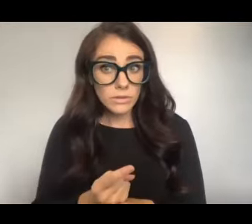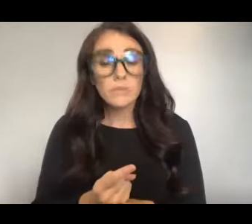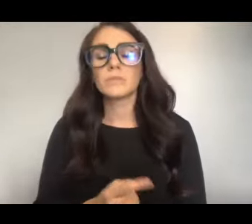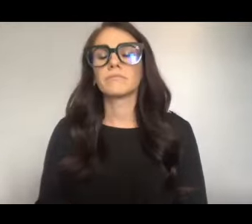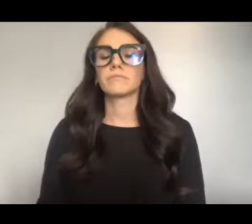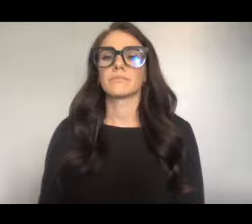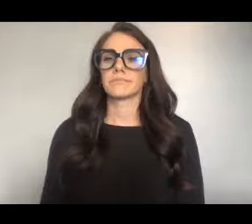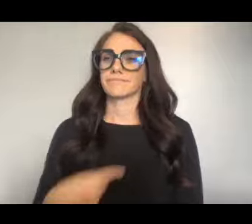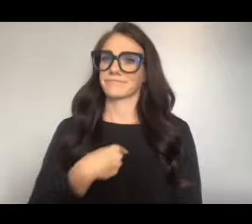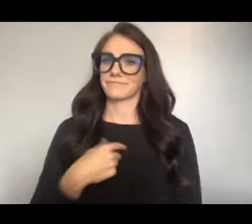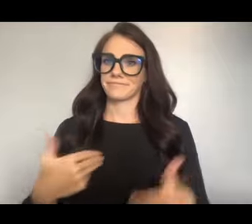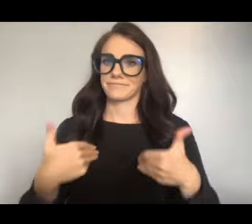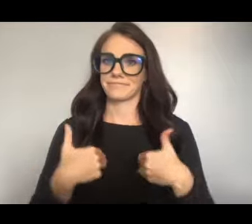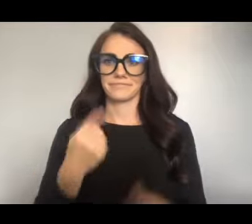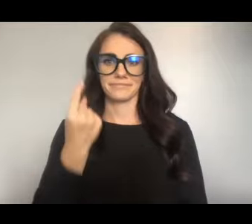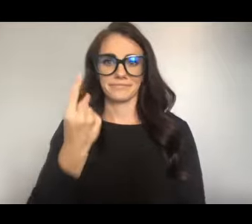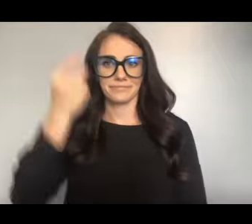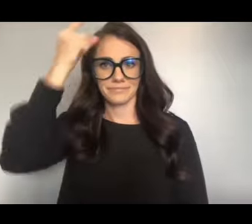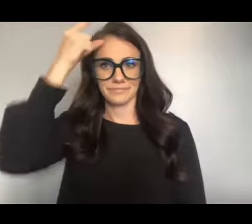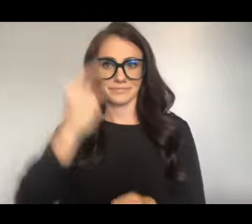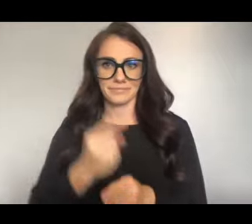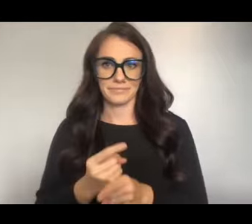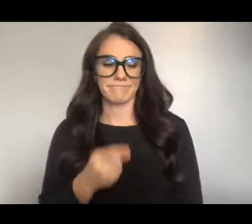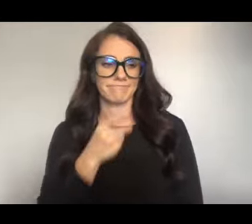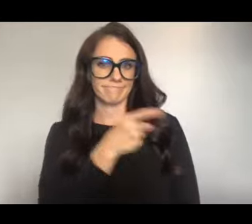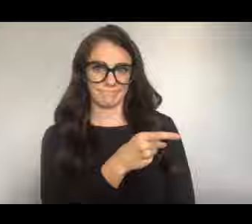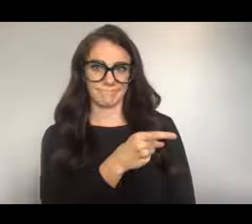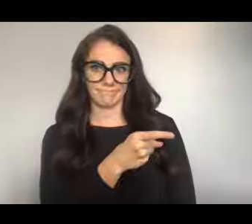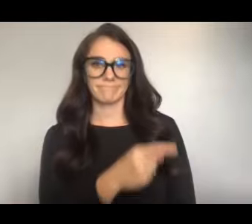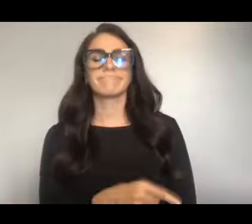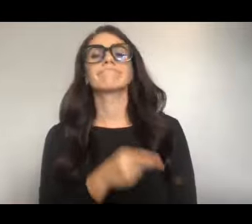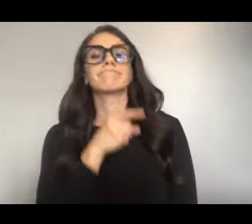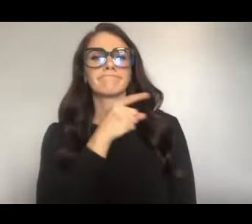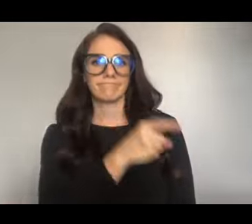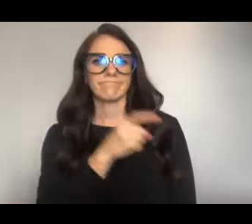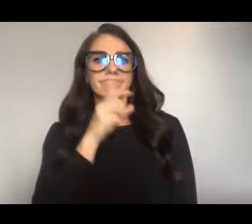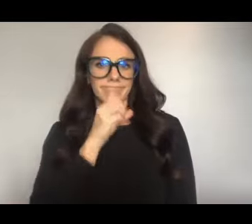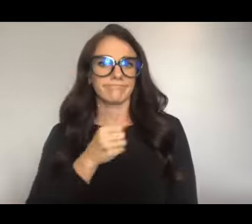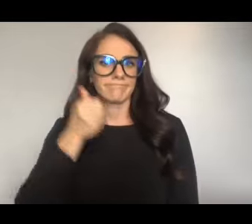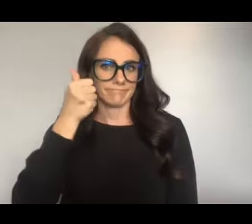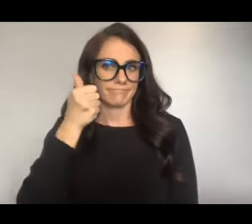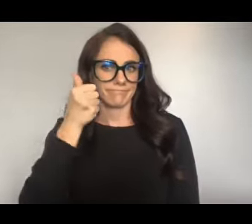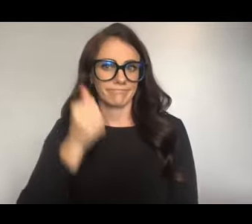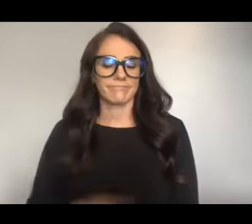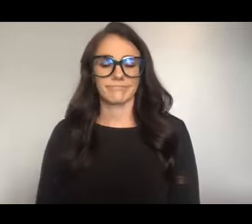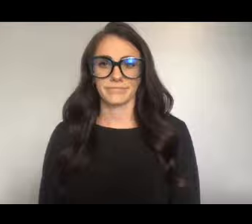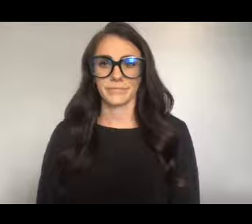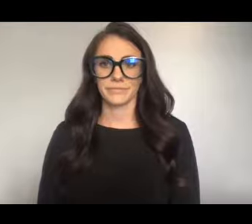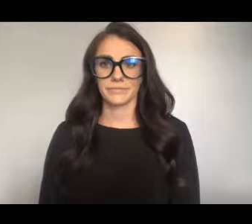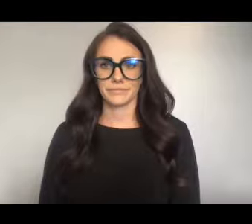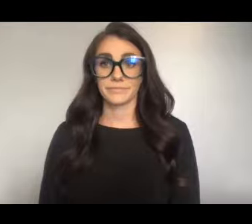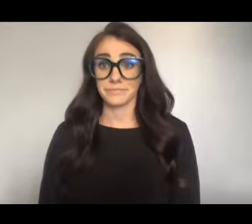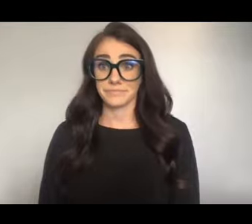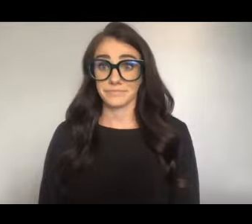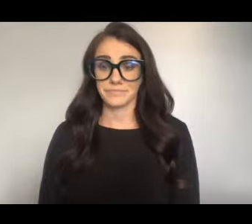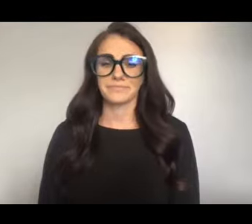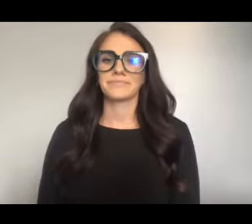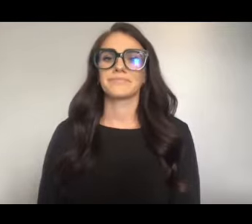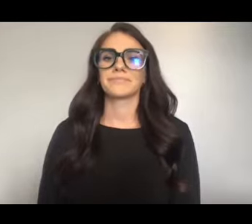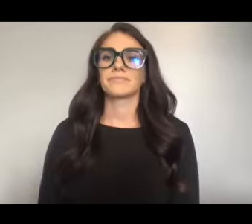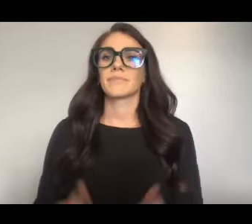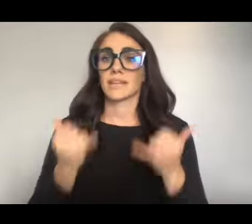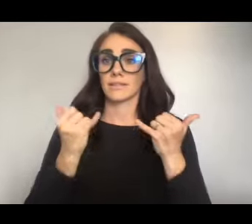"ME HAVE ONE BROTHER" establish him, OLDER, okay?